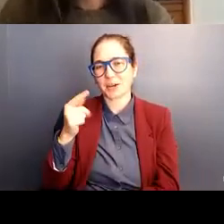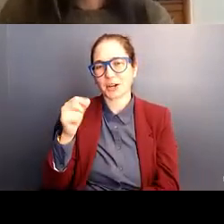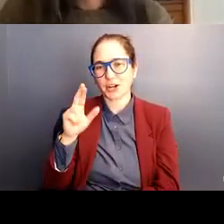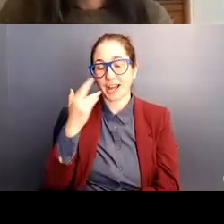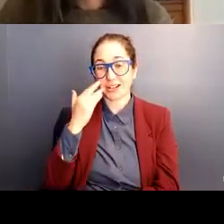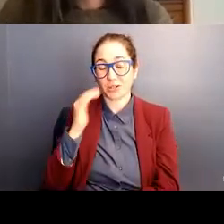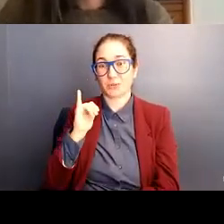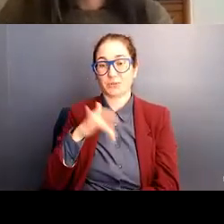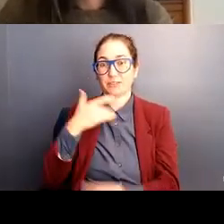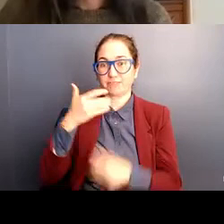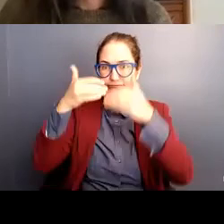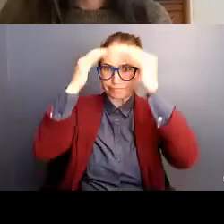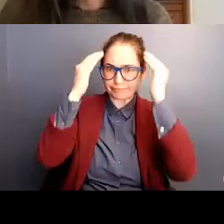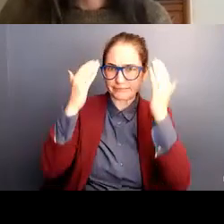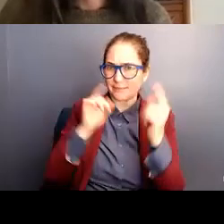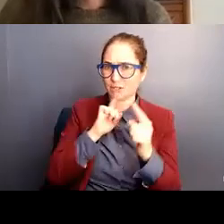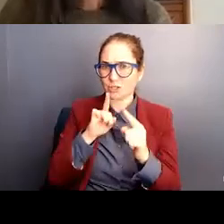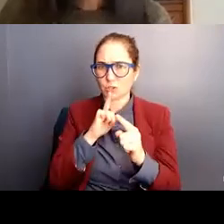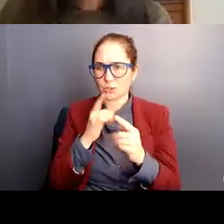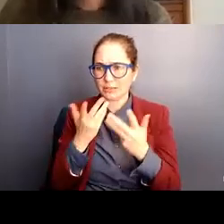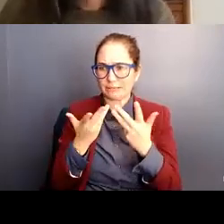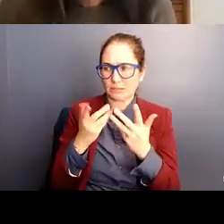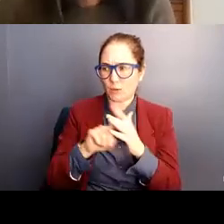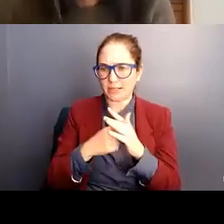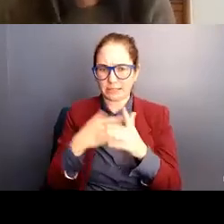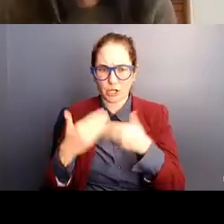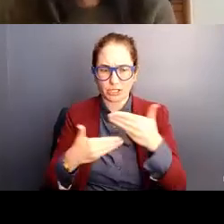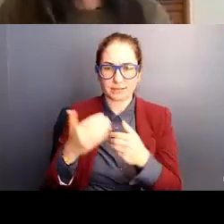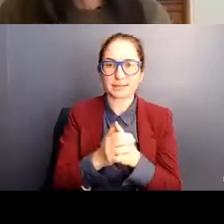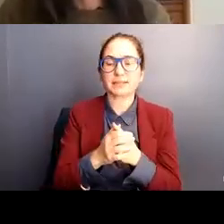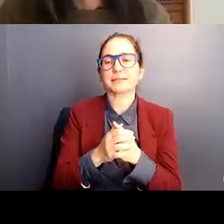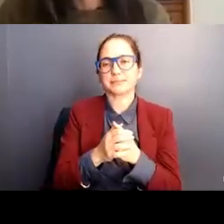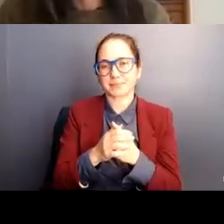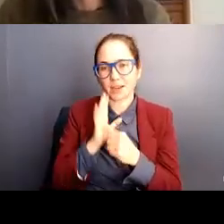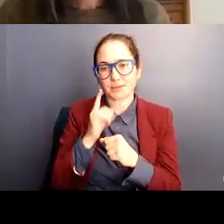and you're not sure where to start to get going. Start doing something